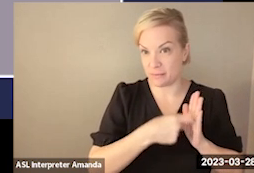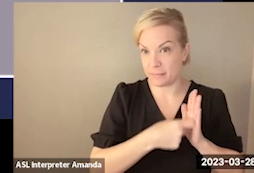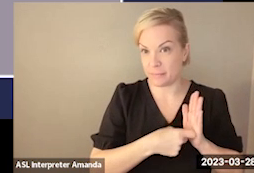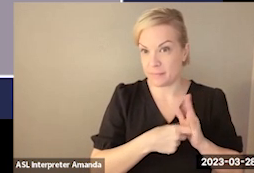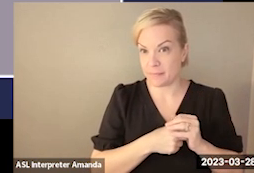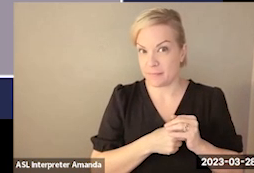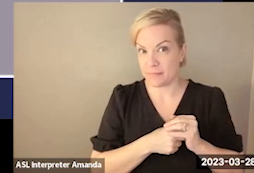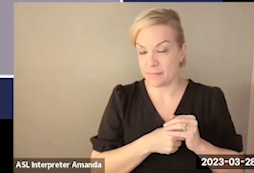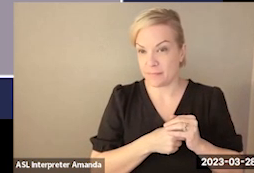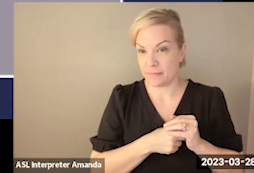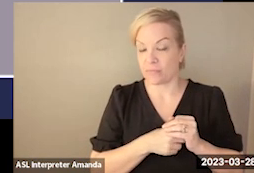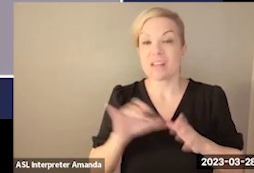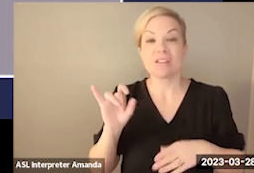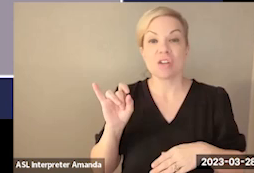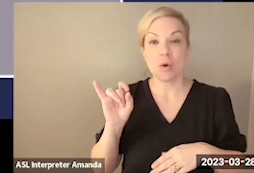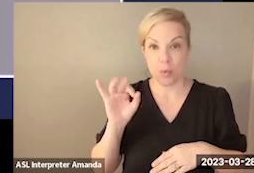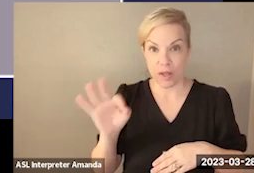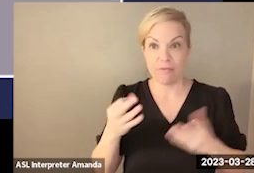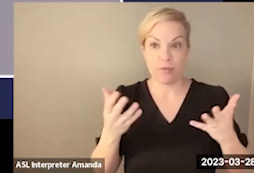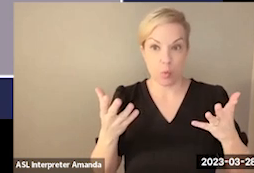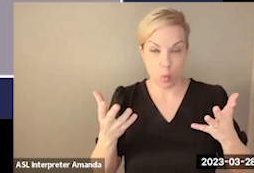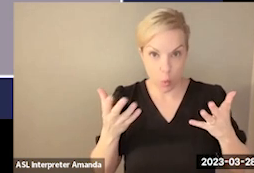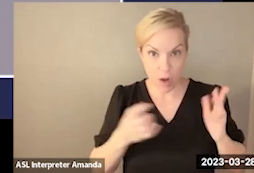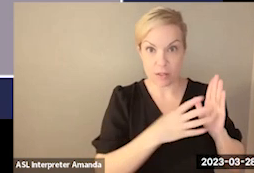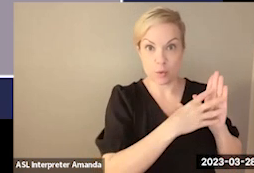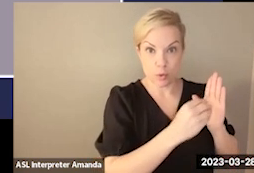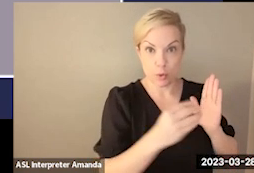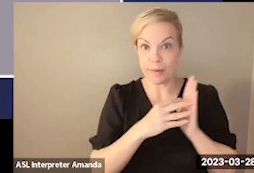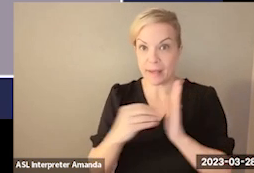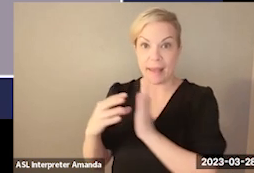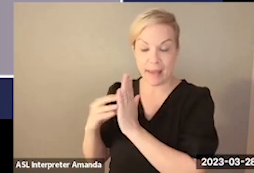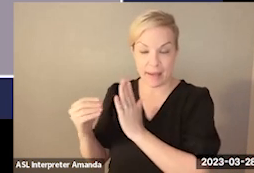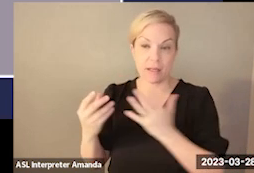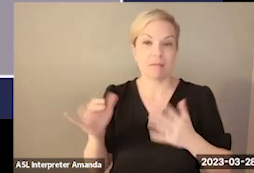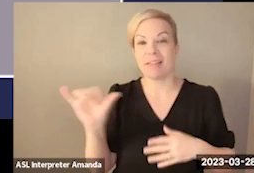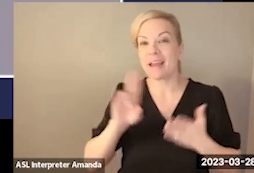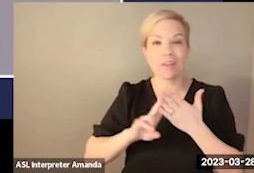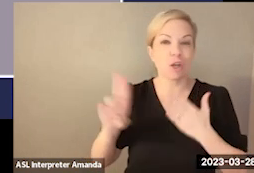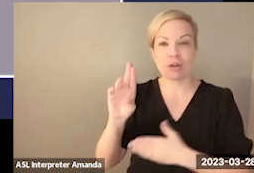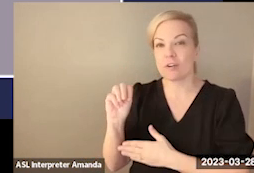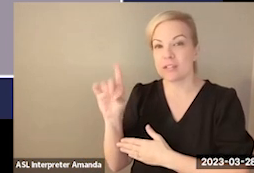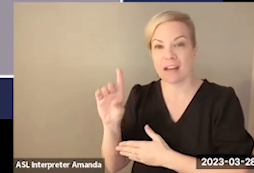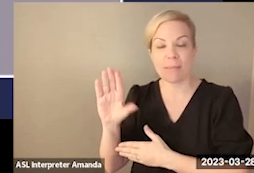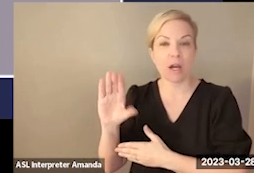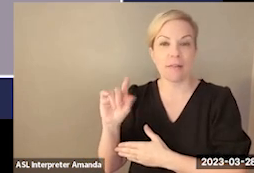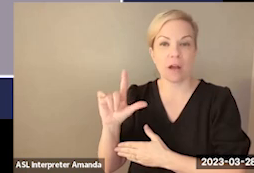Debbie Stine, Science & Technology Policy Academy: duplicated in other areas. Debbie Stine, Science & Technology Policy Academy: let's just say the University of Maryland College Park, which is a much bigger